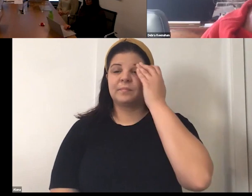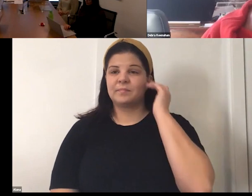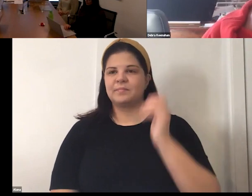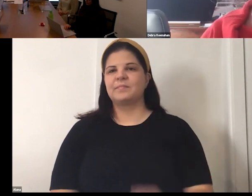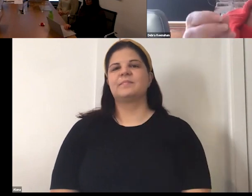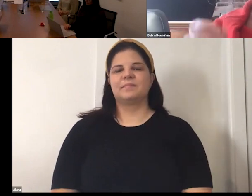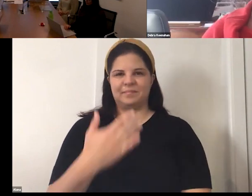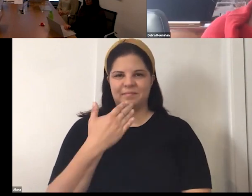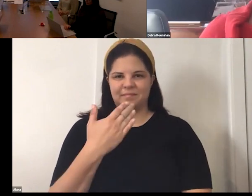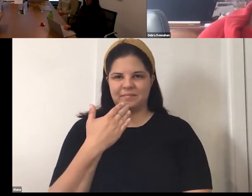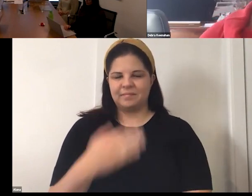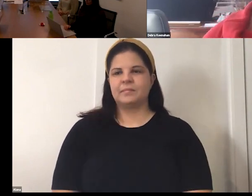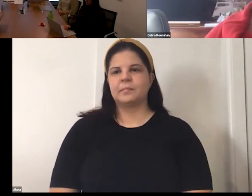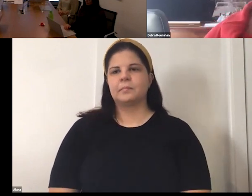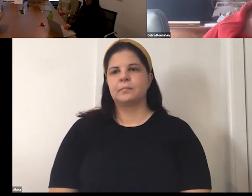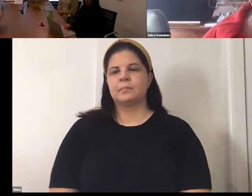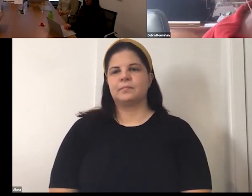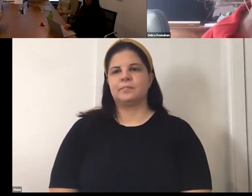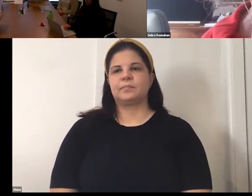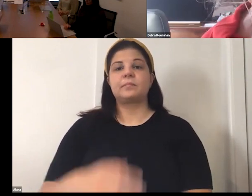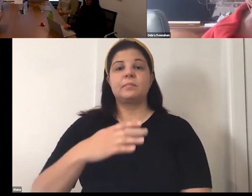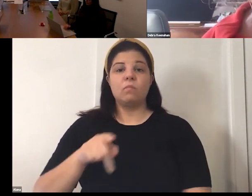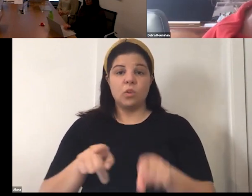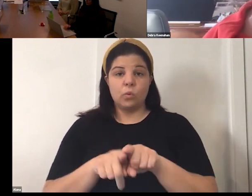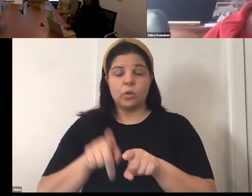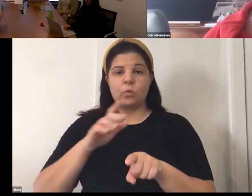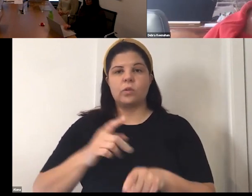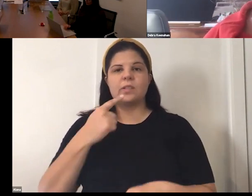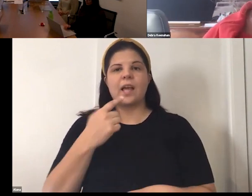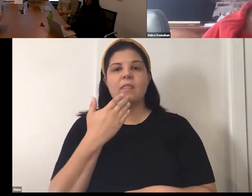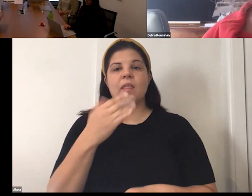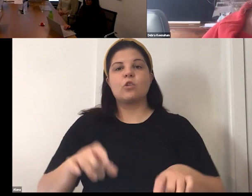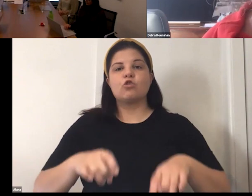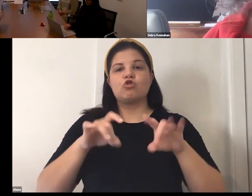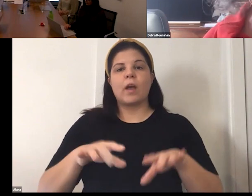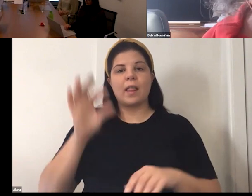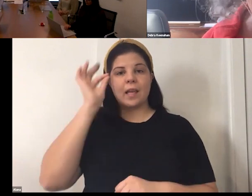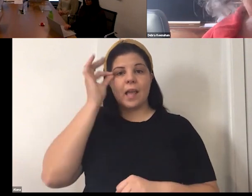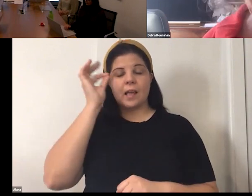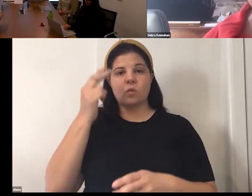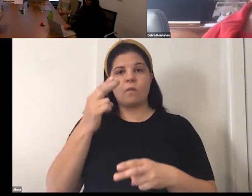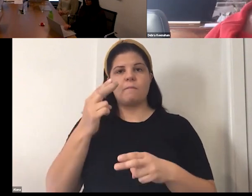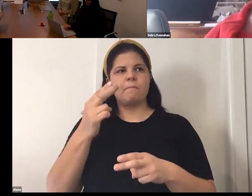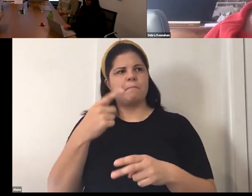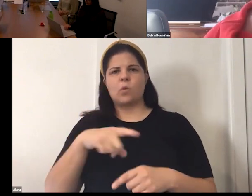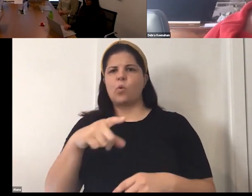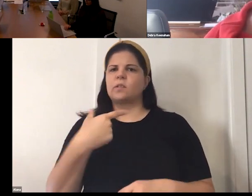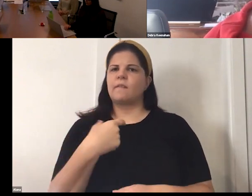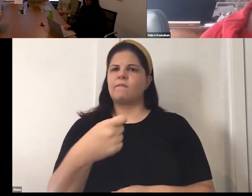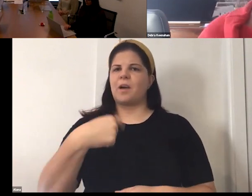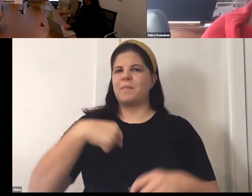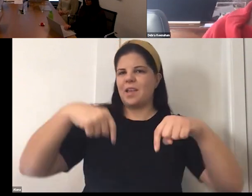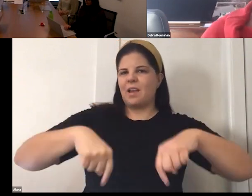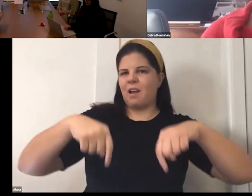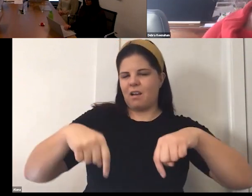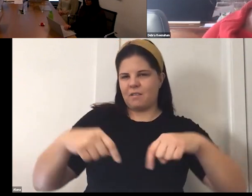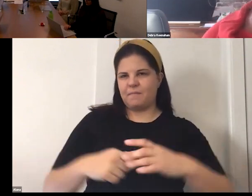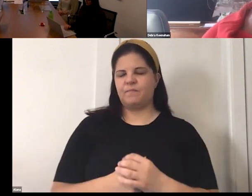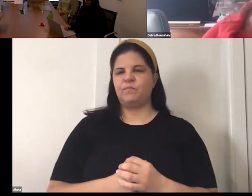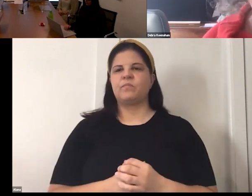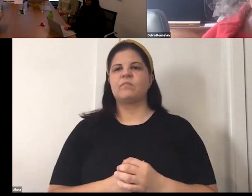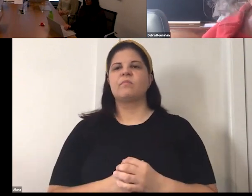And I would like to thank the Australia Council for inviting me here today, and to speak with